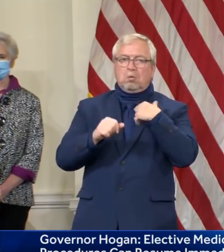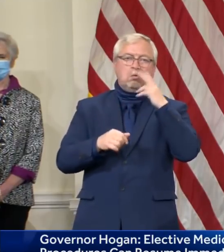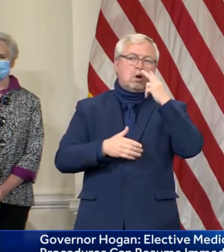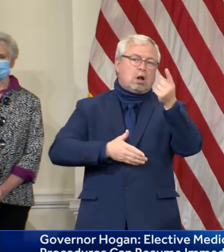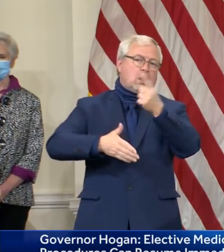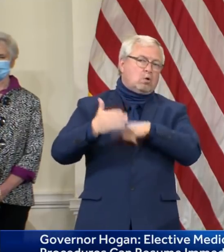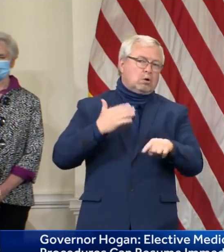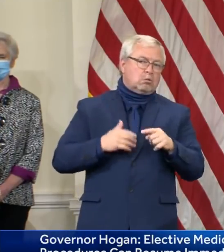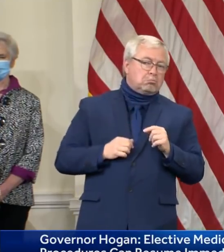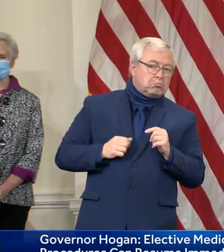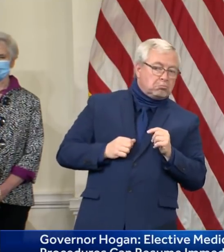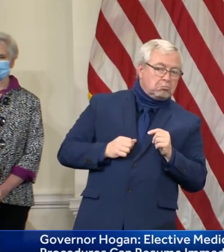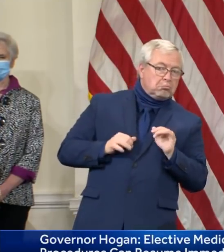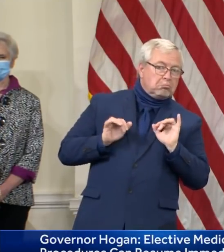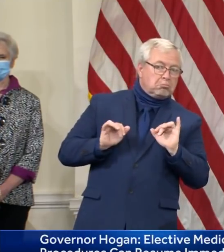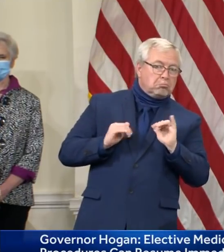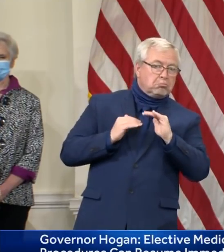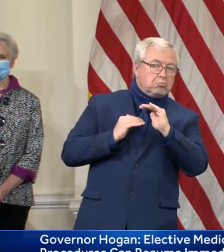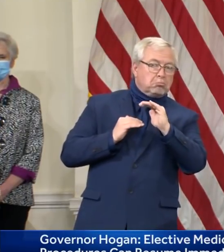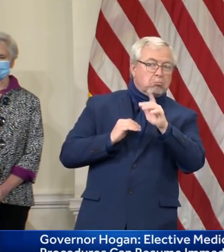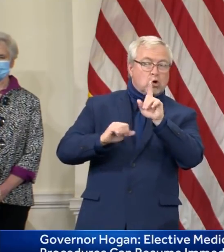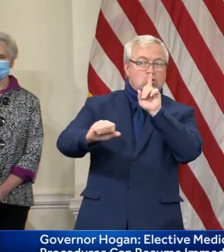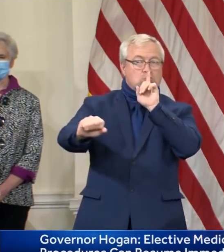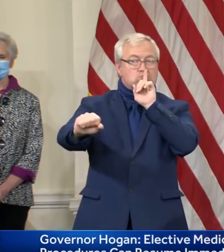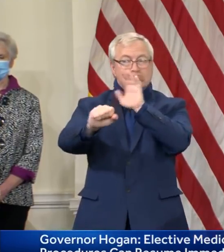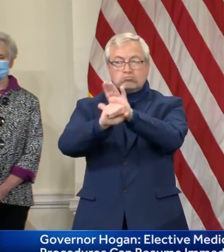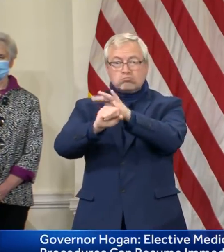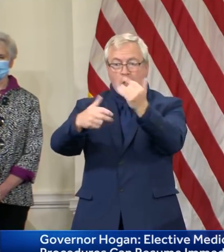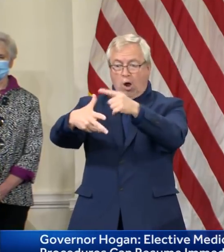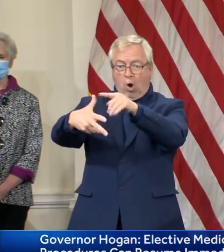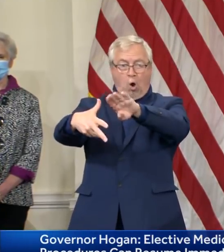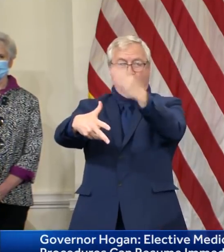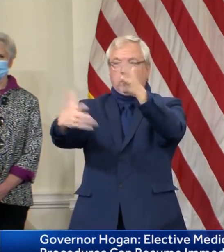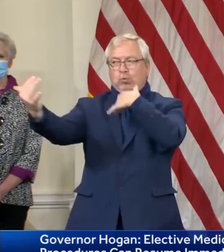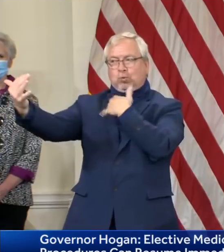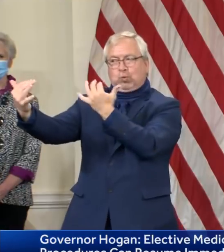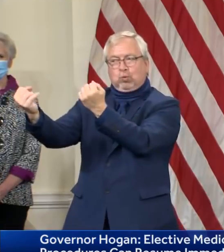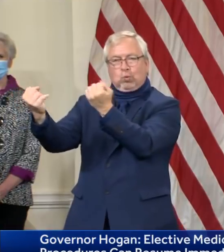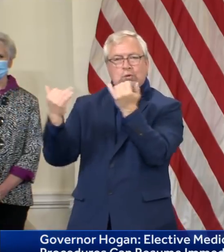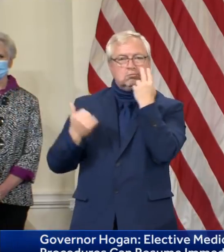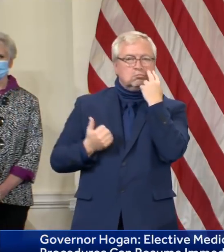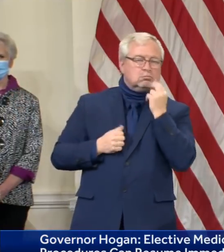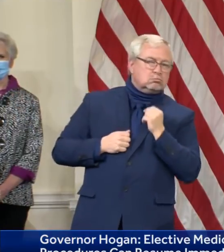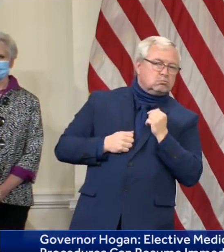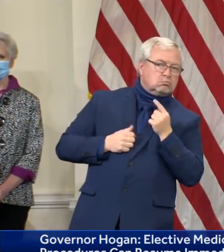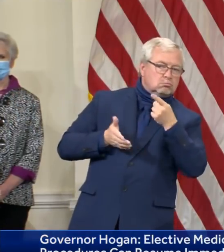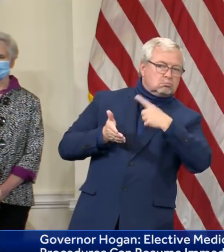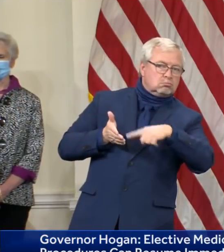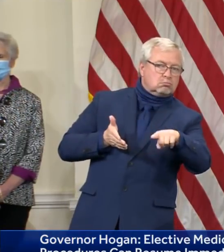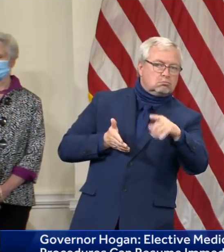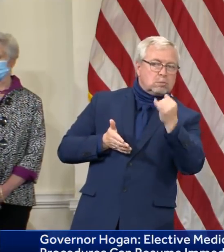WE HAVE GOT A GOOD TREND FOR SEVEN OR EIGHT DAYS. WE WILL TAKE ANOTHER LOOK AT THAT NEXT WEEK.